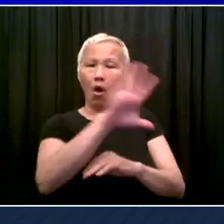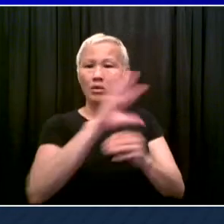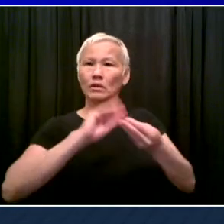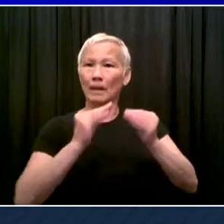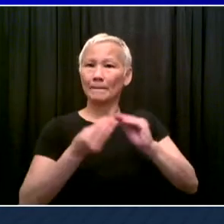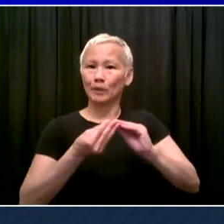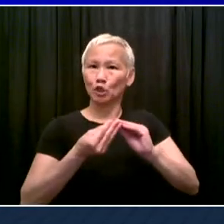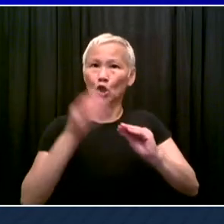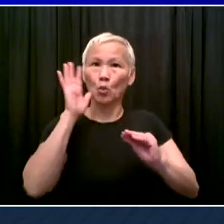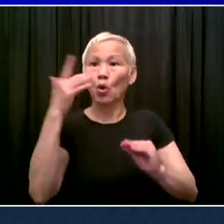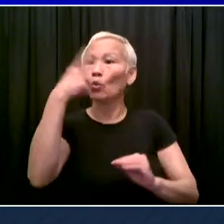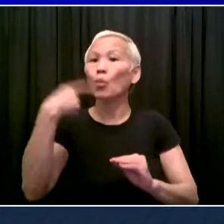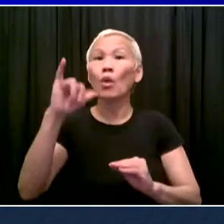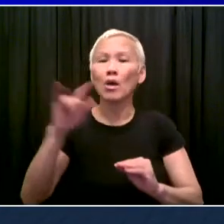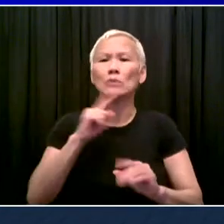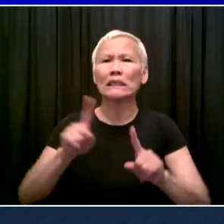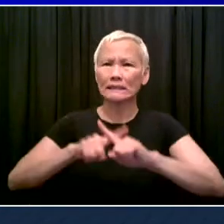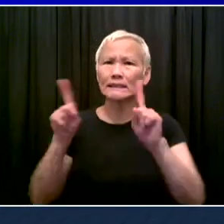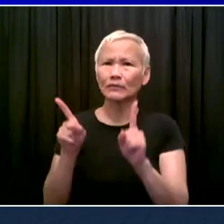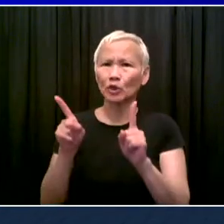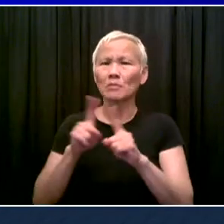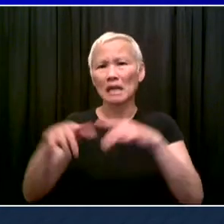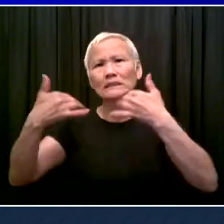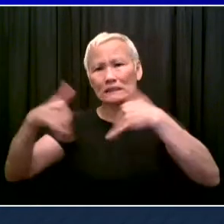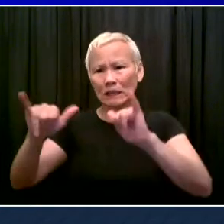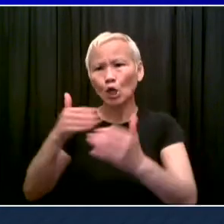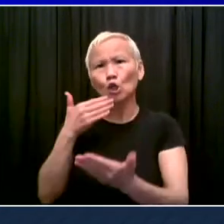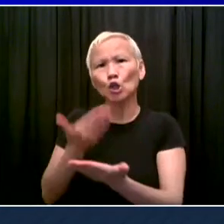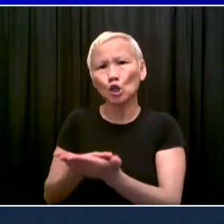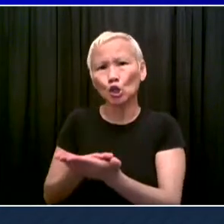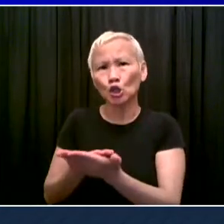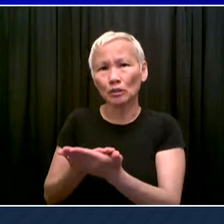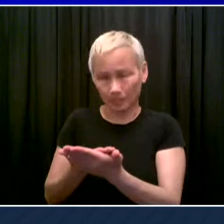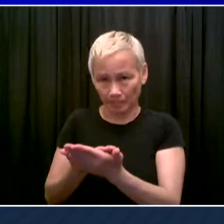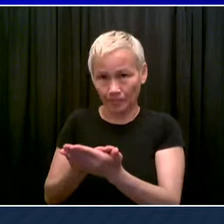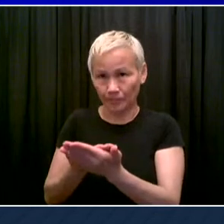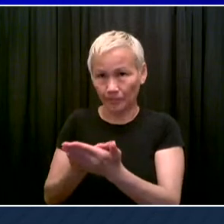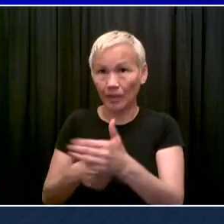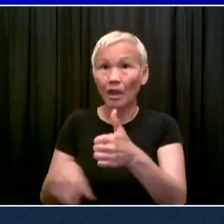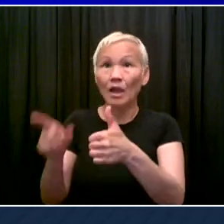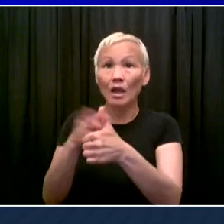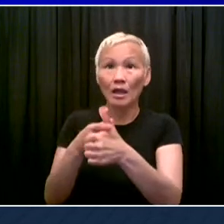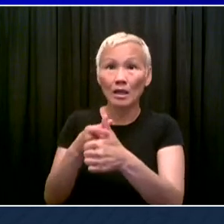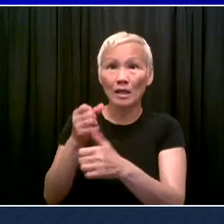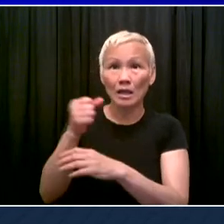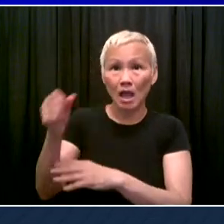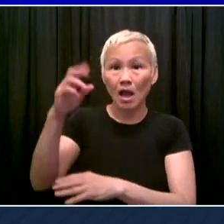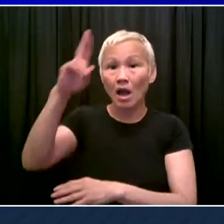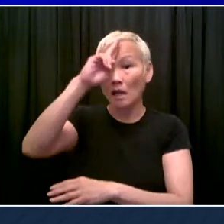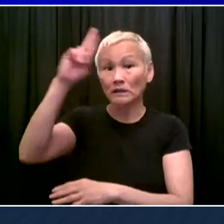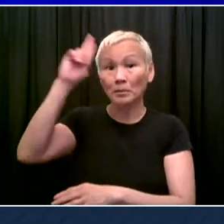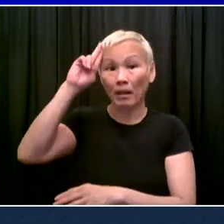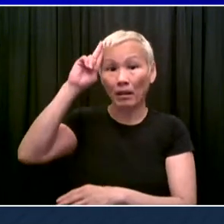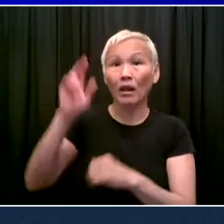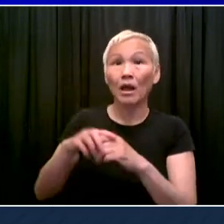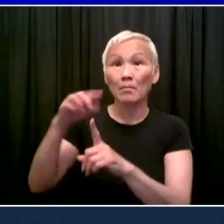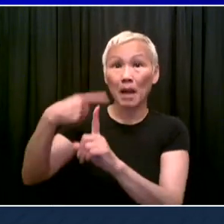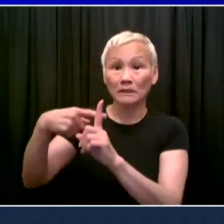INFORATMION IN THE DATA, PARTICULARLY